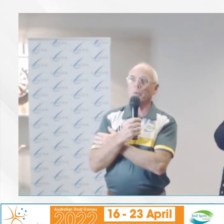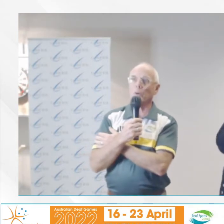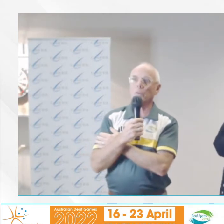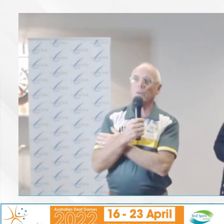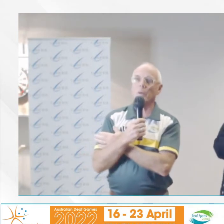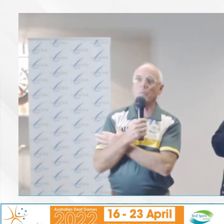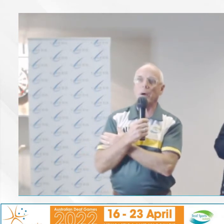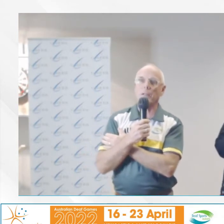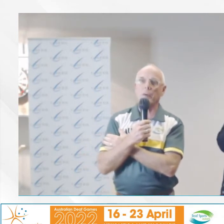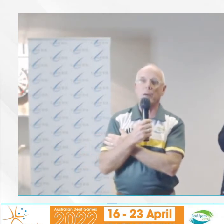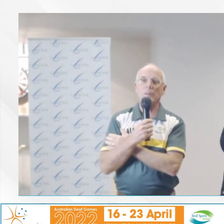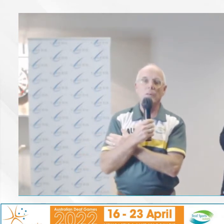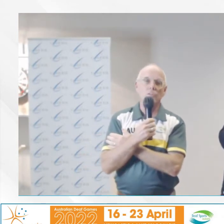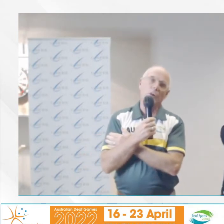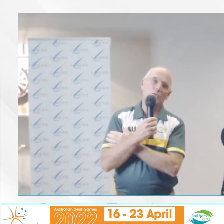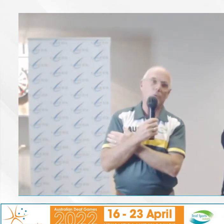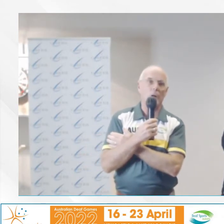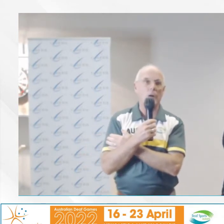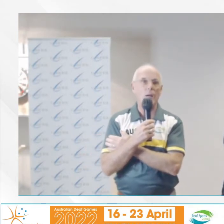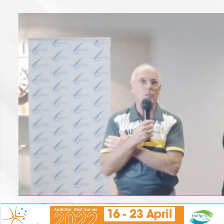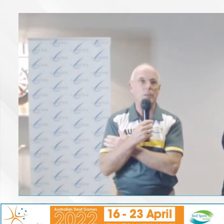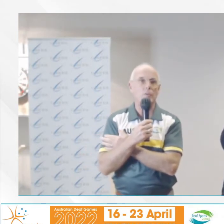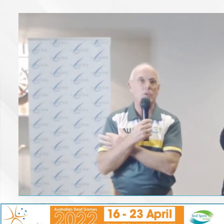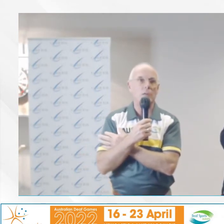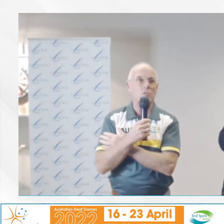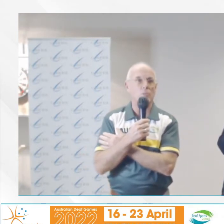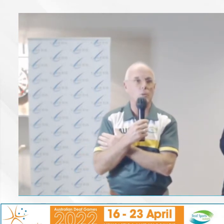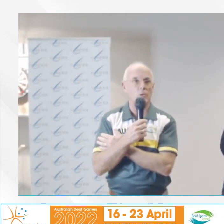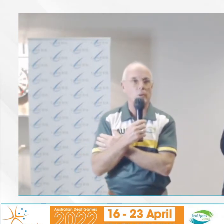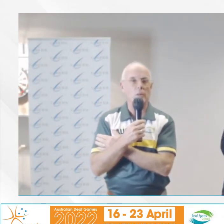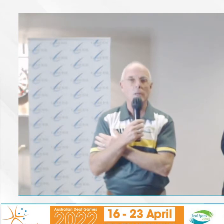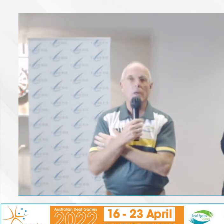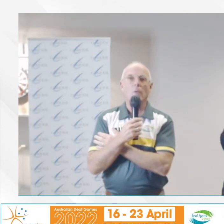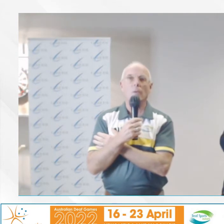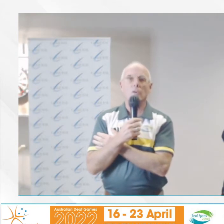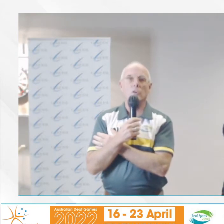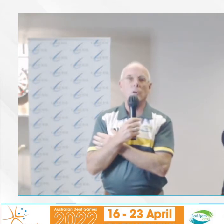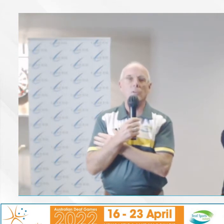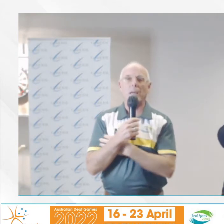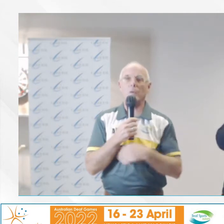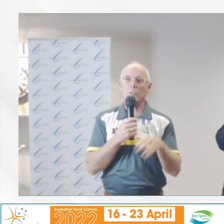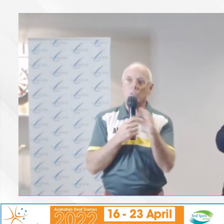also part of our social program and demonstration sport as well i'm not sure exactly which night